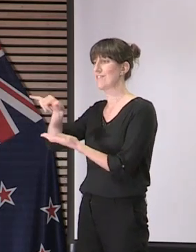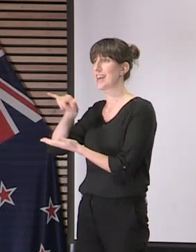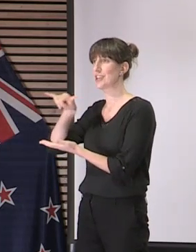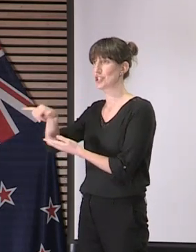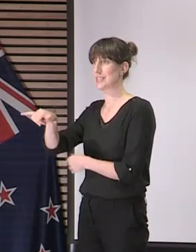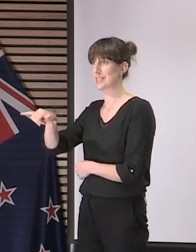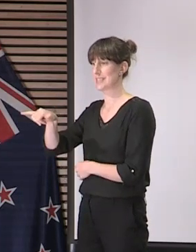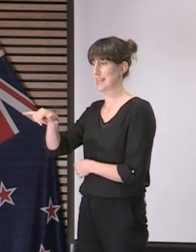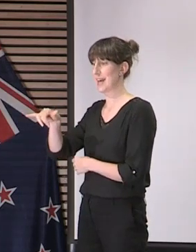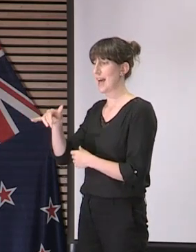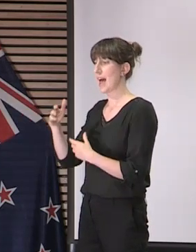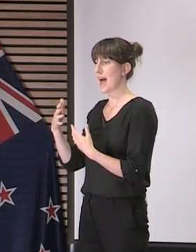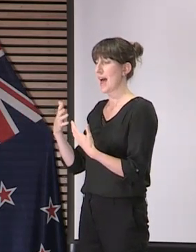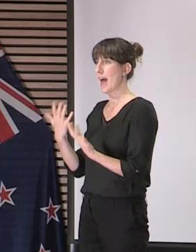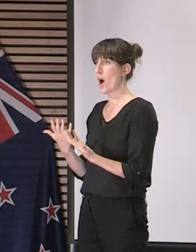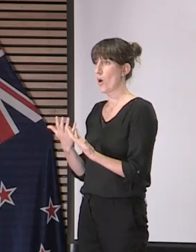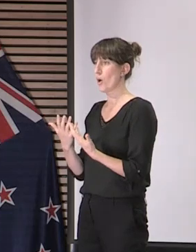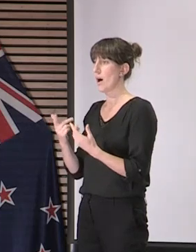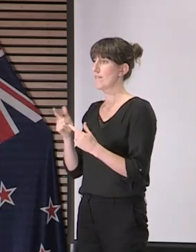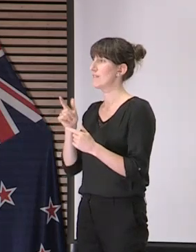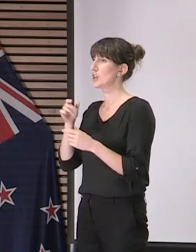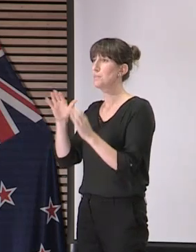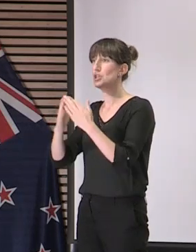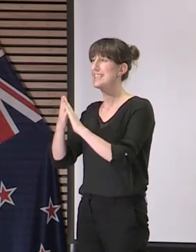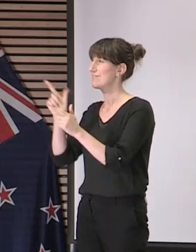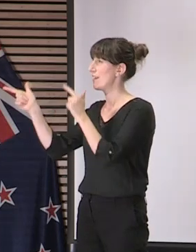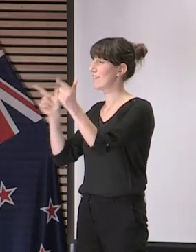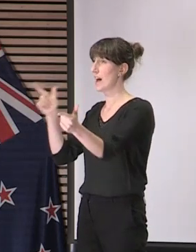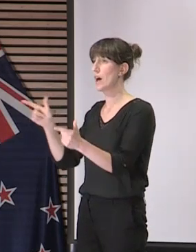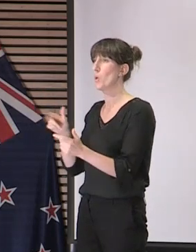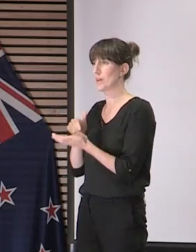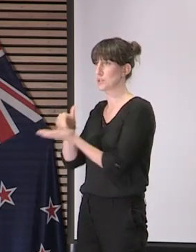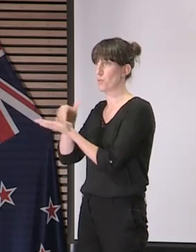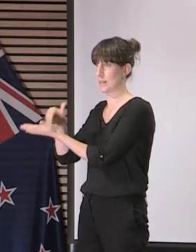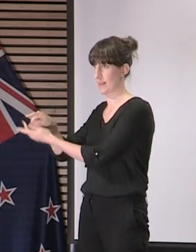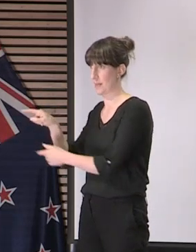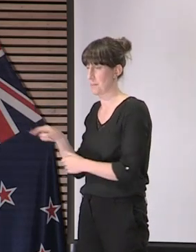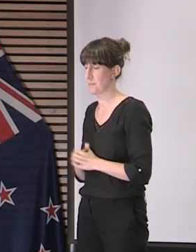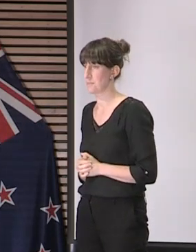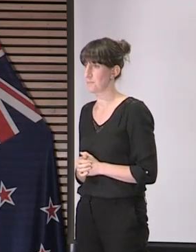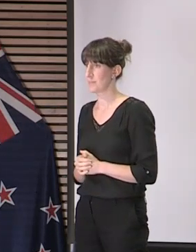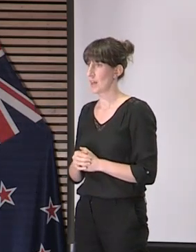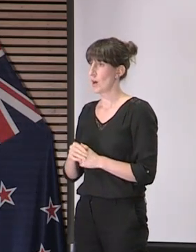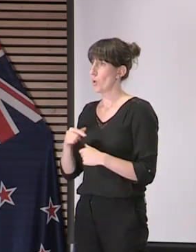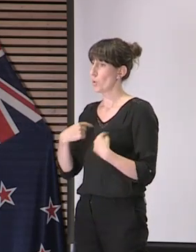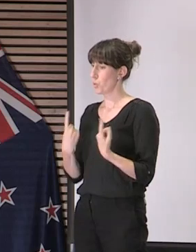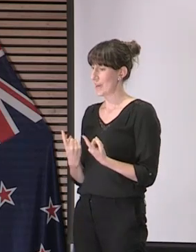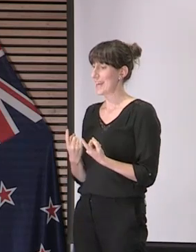update on how our aviation relief pack is supporting our